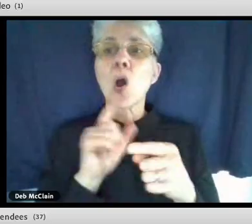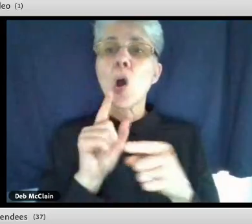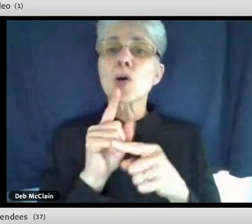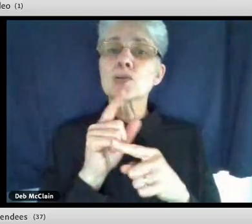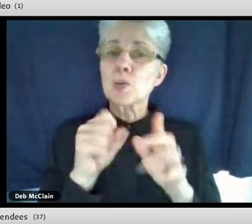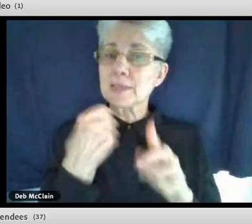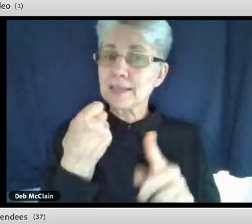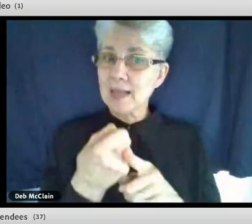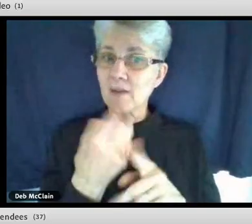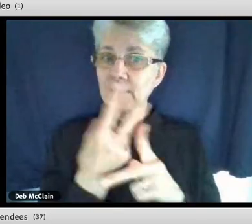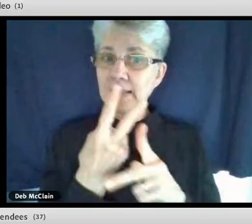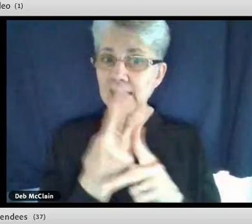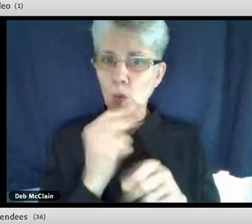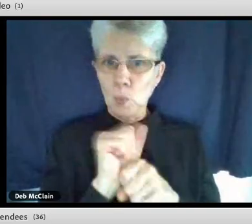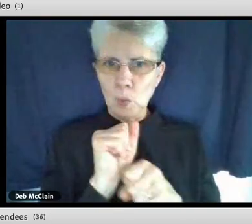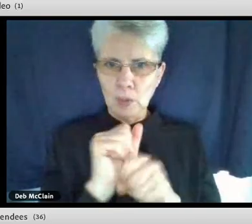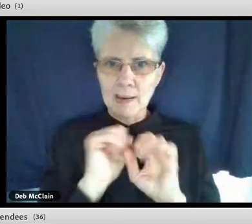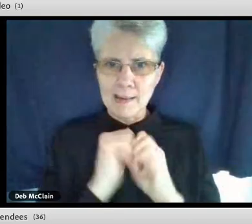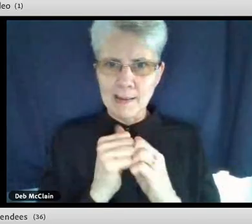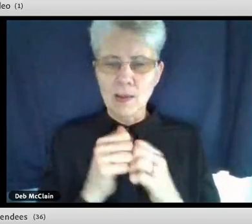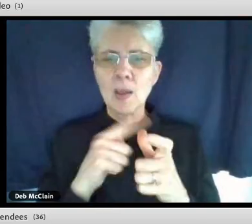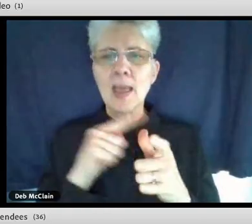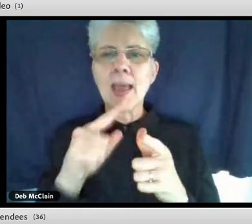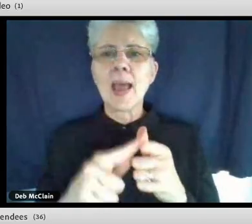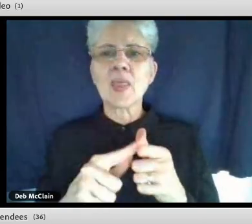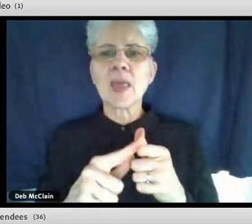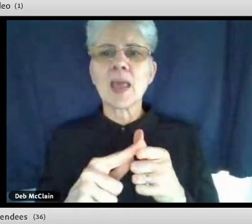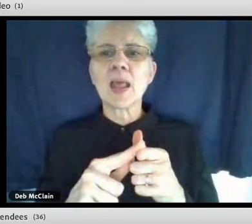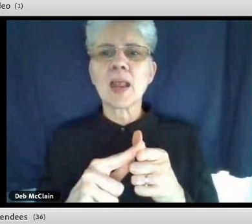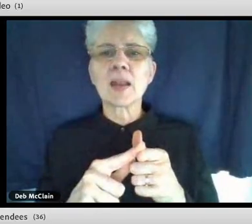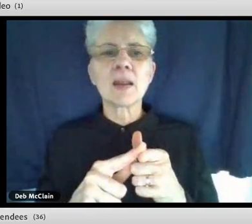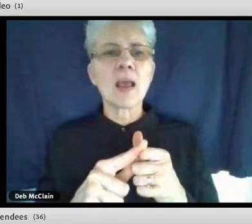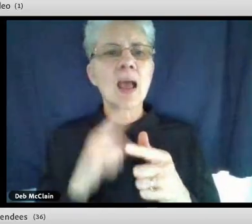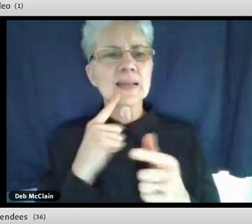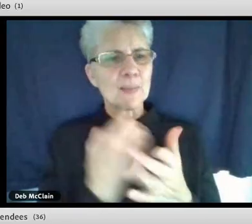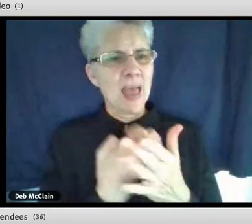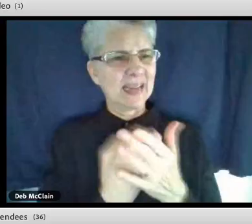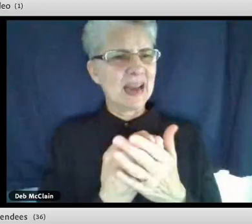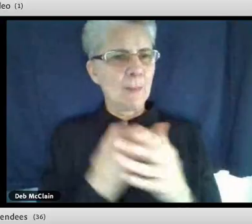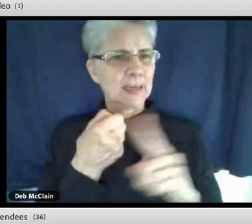There's also self-care and work, and then they've also got some economic impact resources,